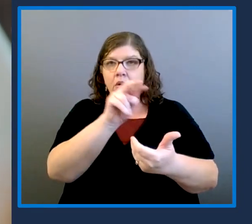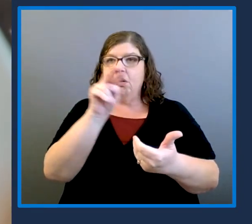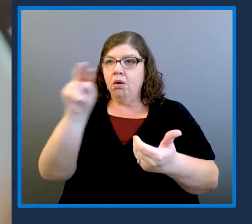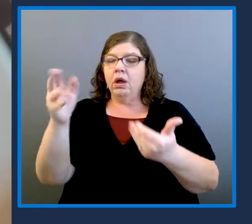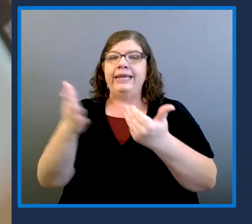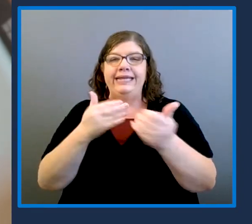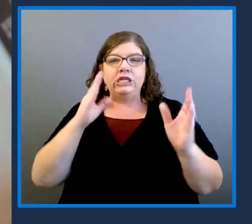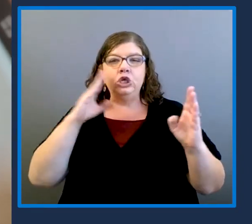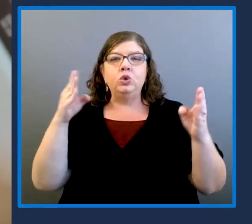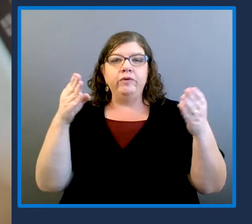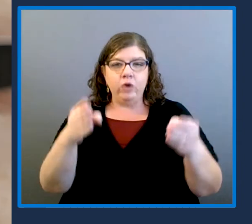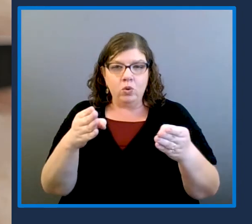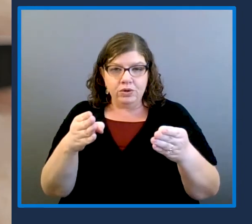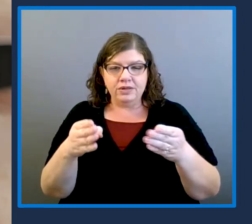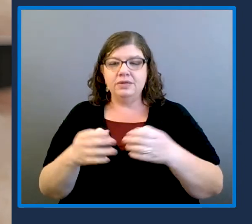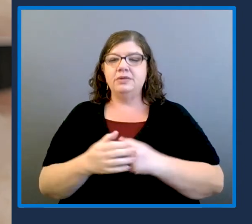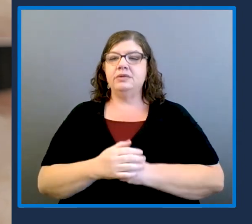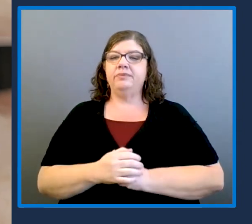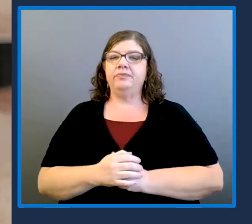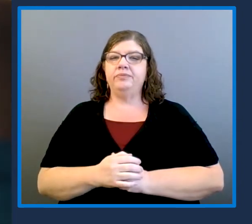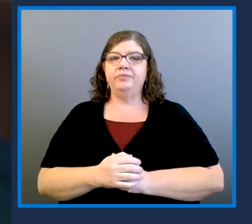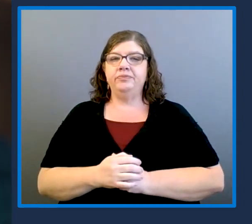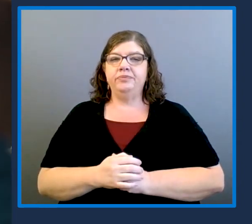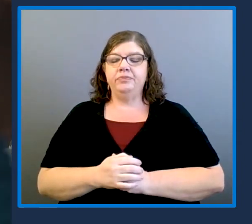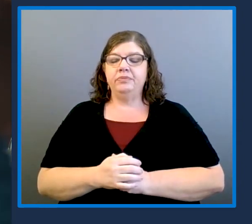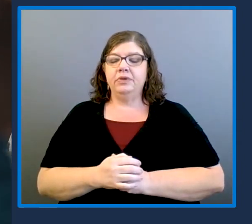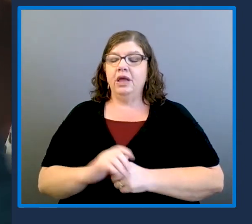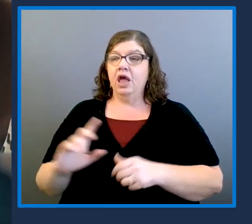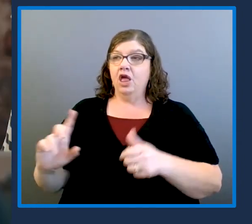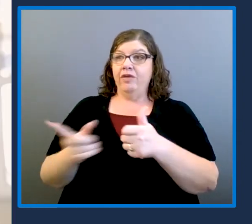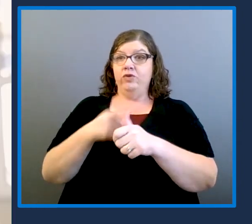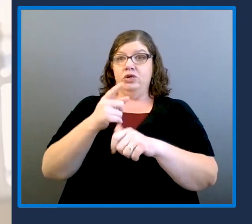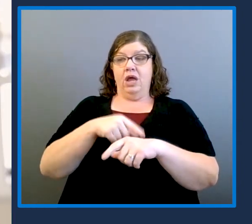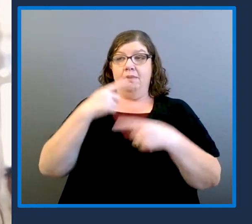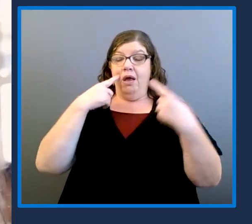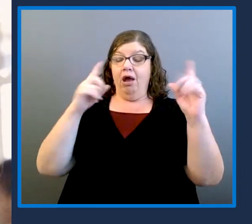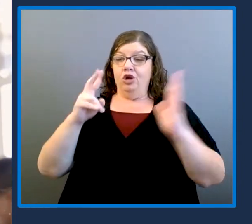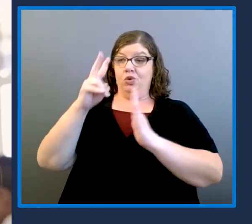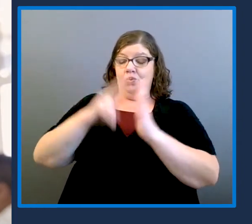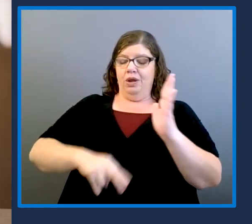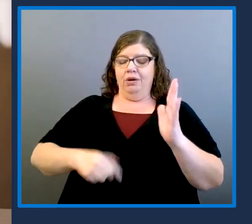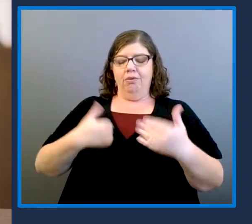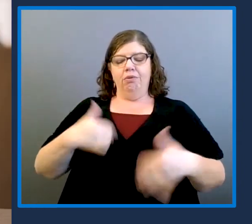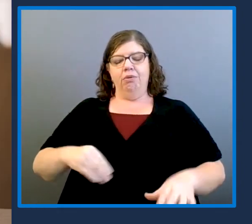and it's easy to focus on the first time i actually could read that book i was proud